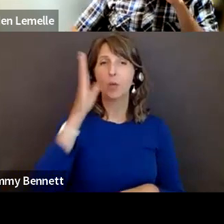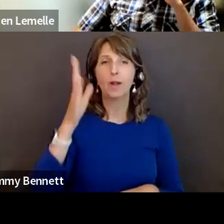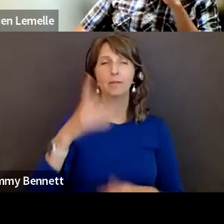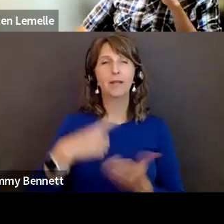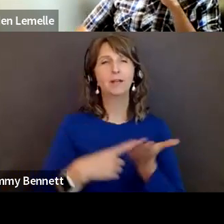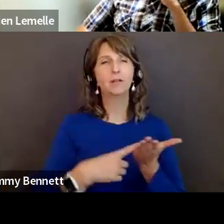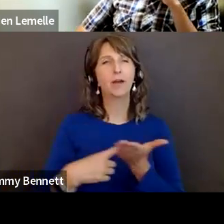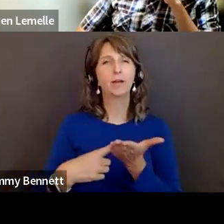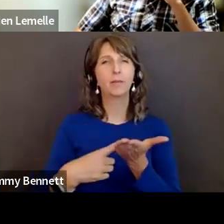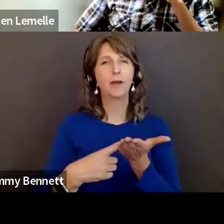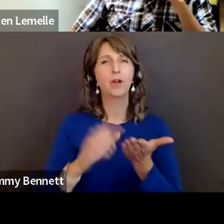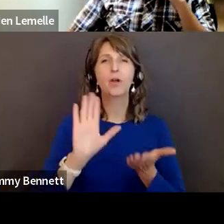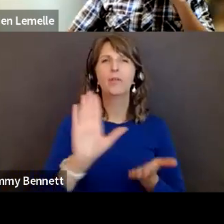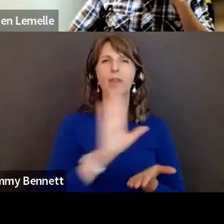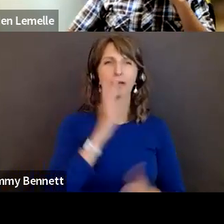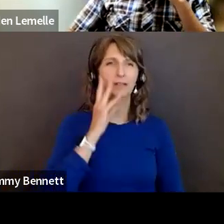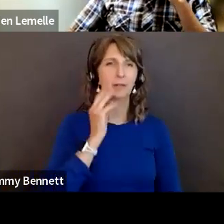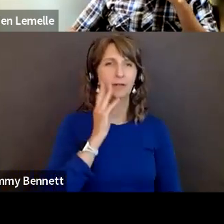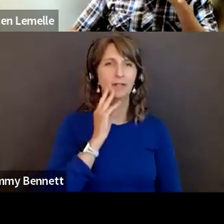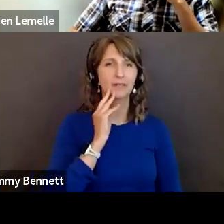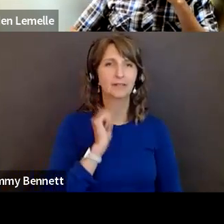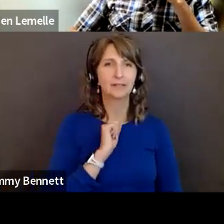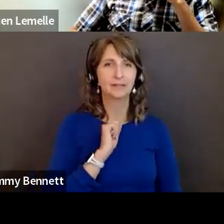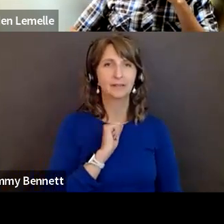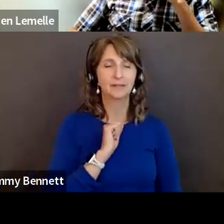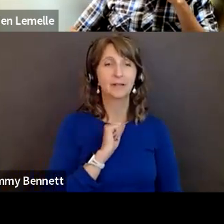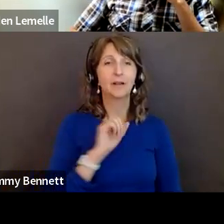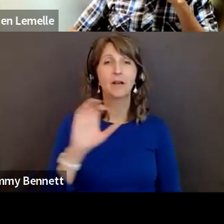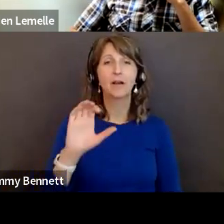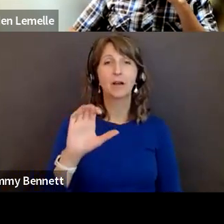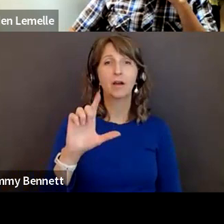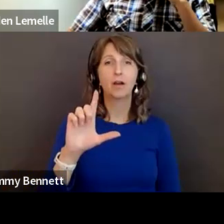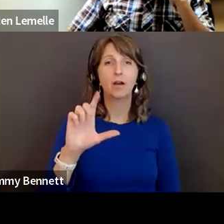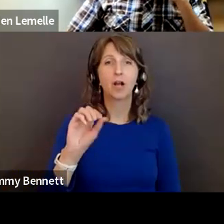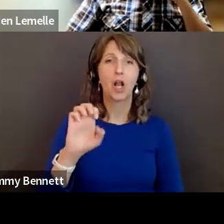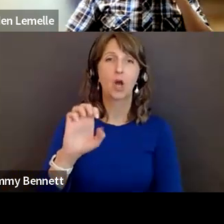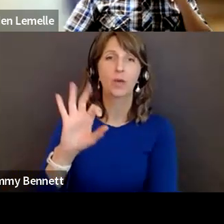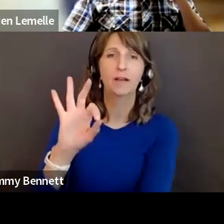Their experience today, they are. Chloe Funk now?